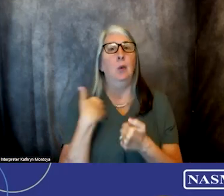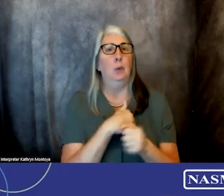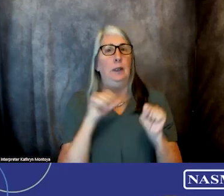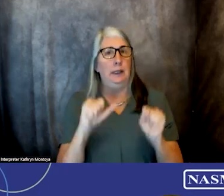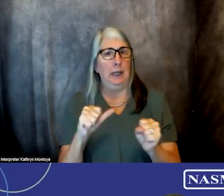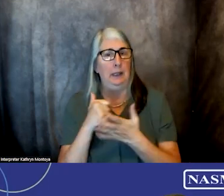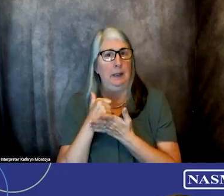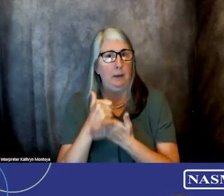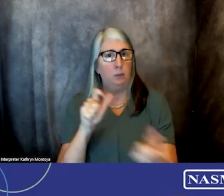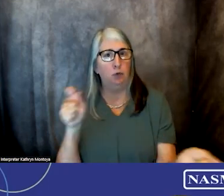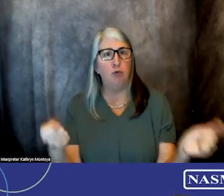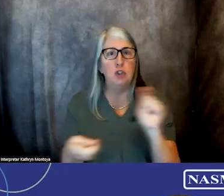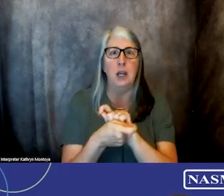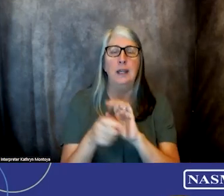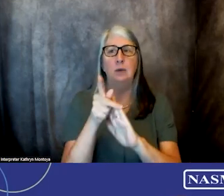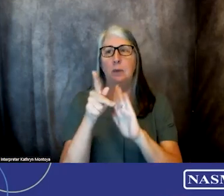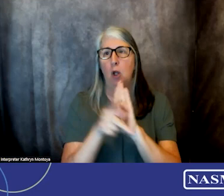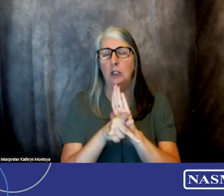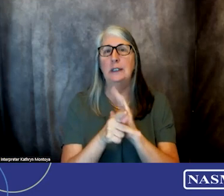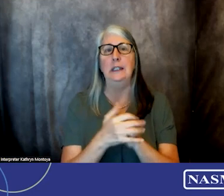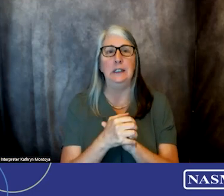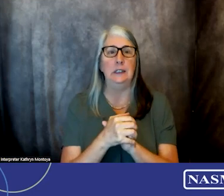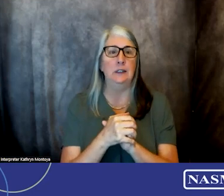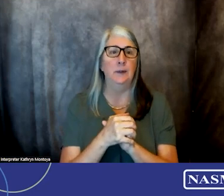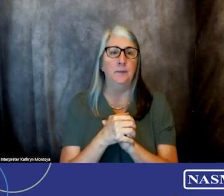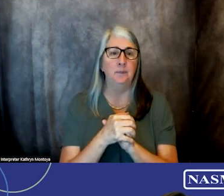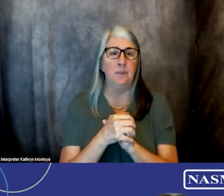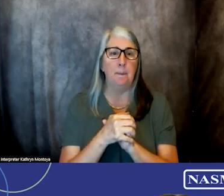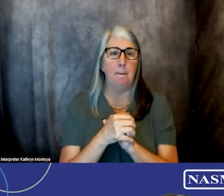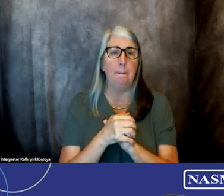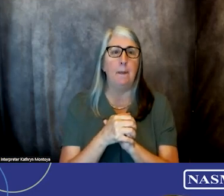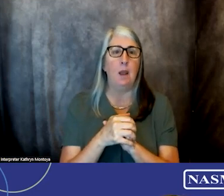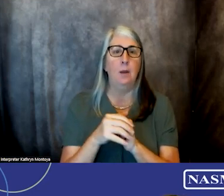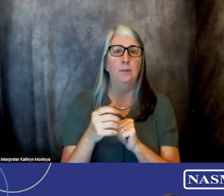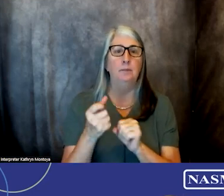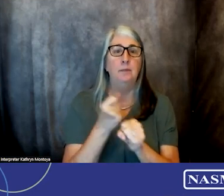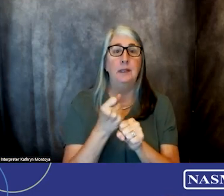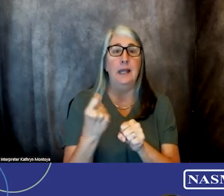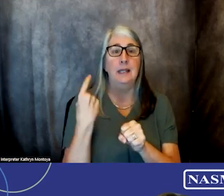CHANGE SOME OF THOSE. SAMHSA RELEASED A MODEL